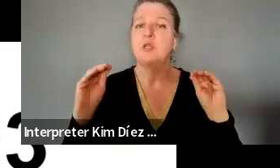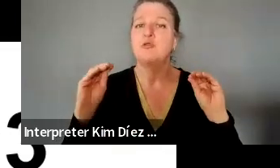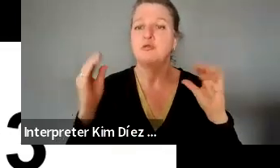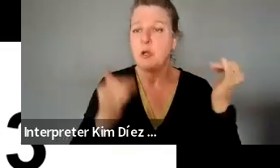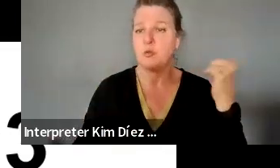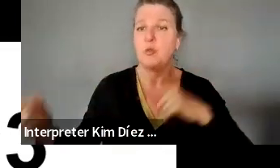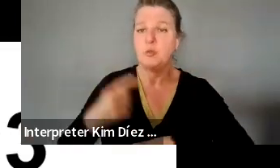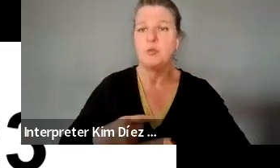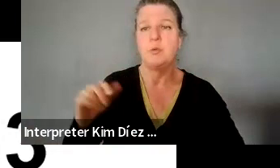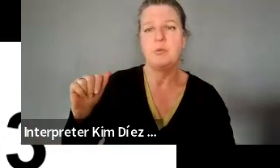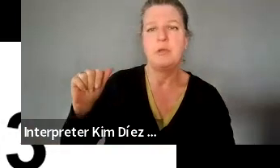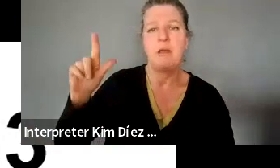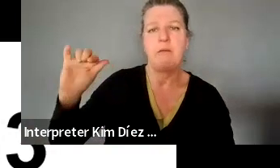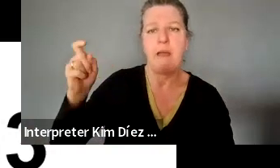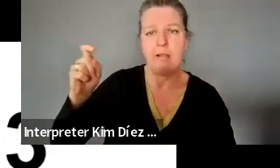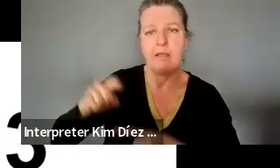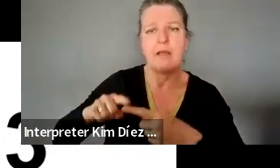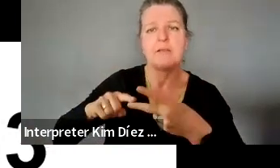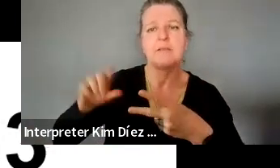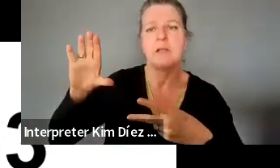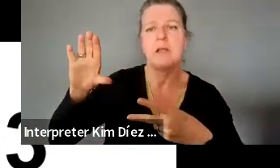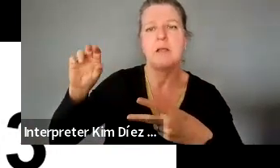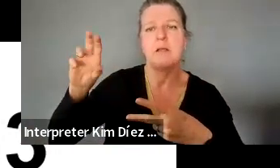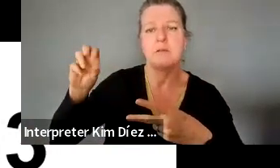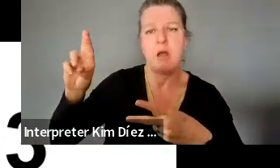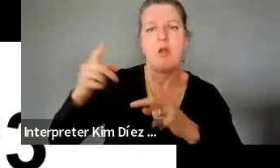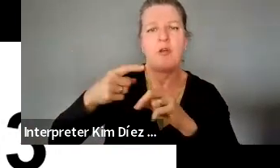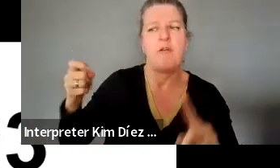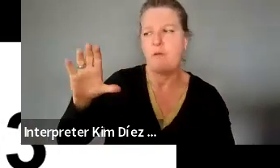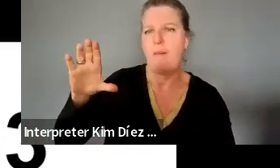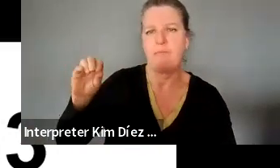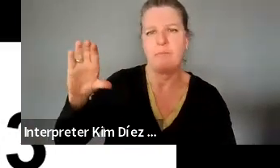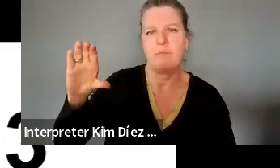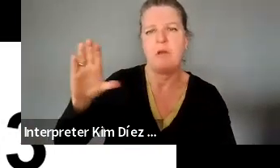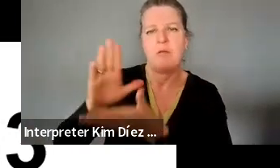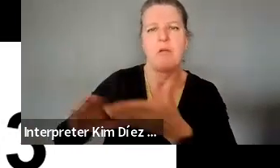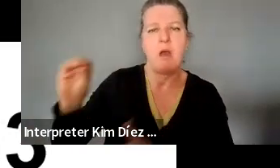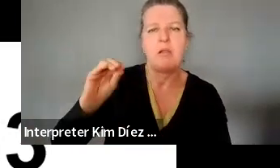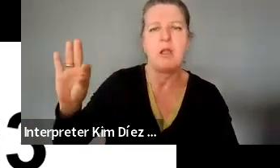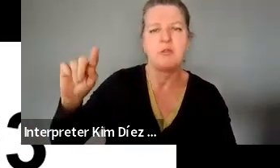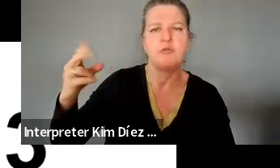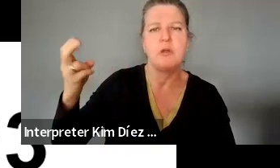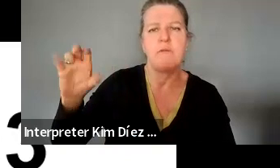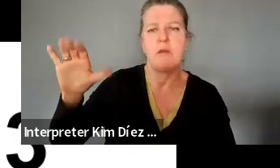Alex and Connor from College of the Canyons. So if someone can drop a link to that free registration in there,